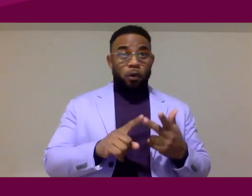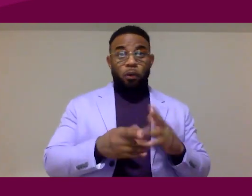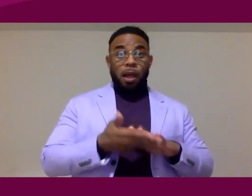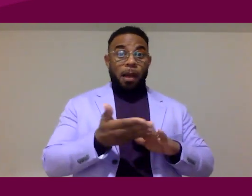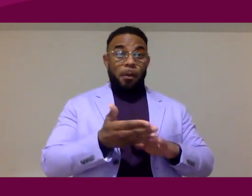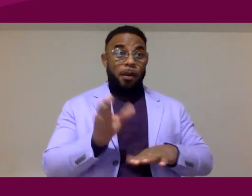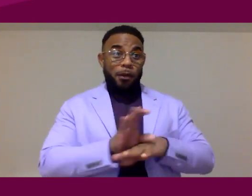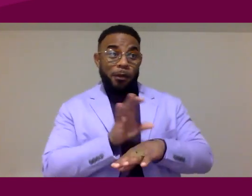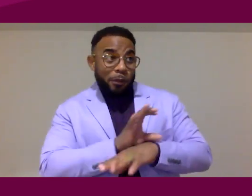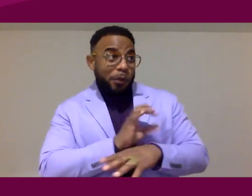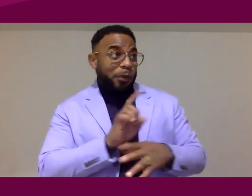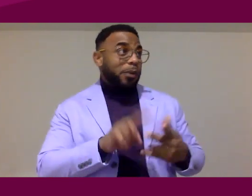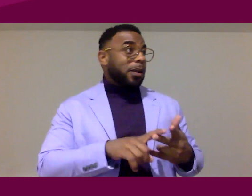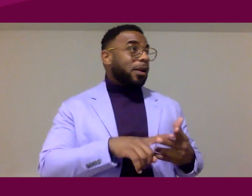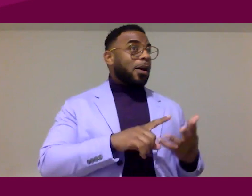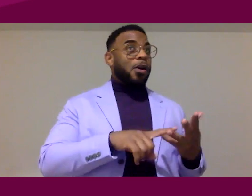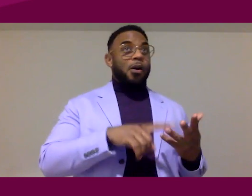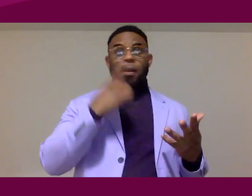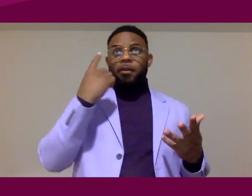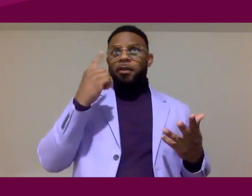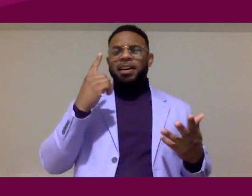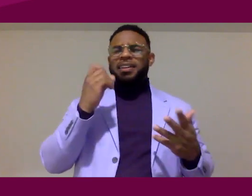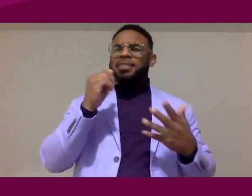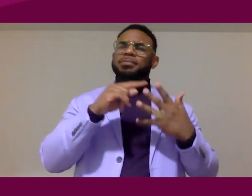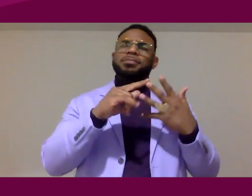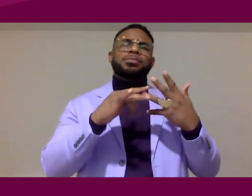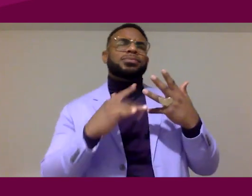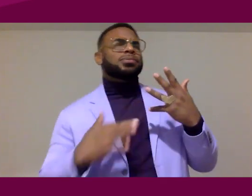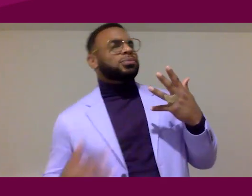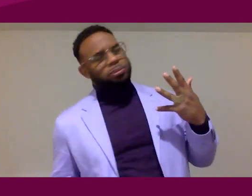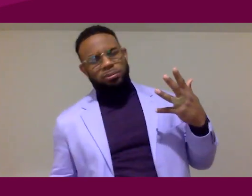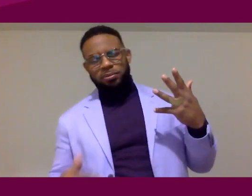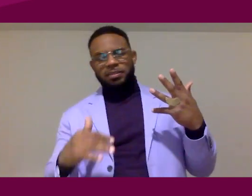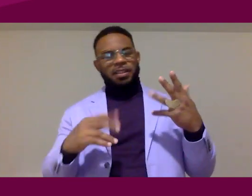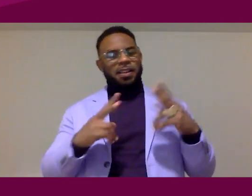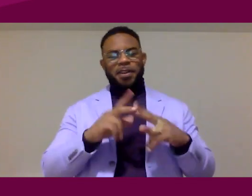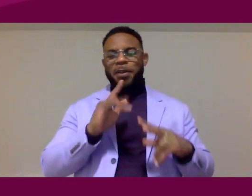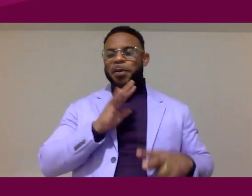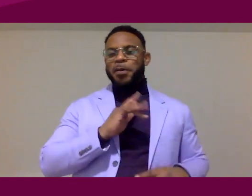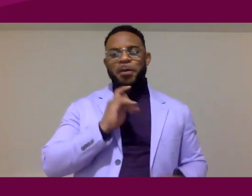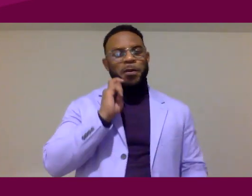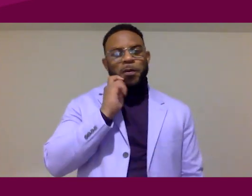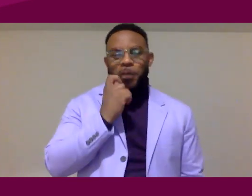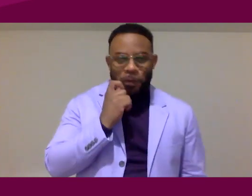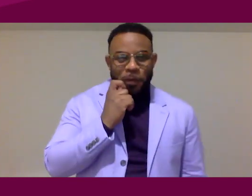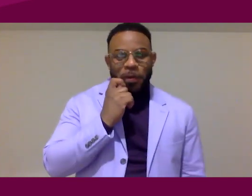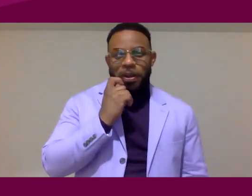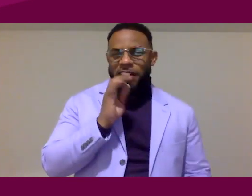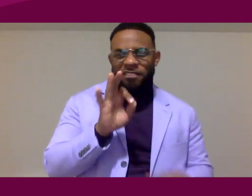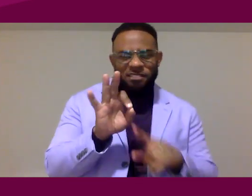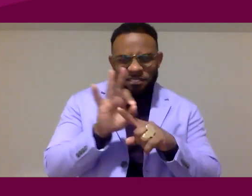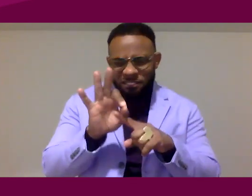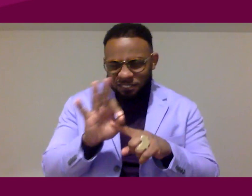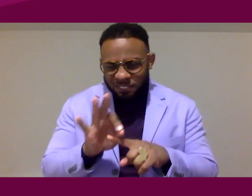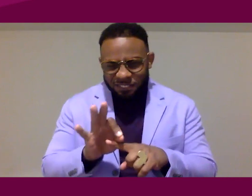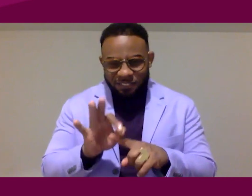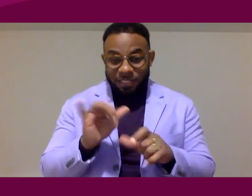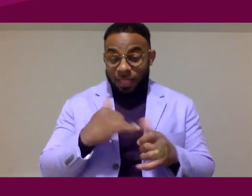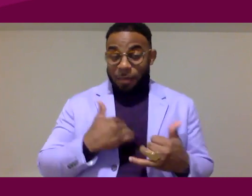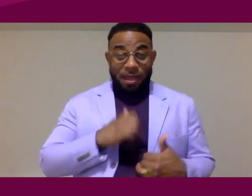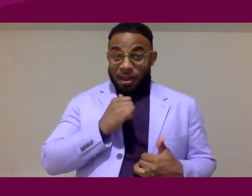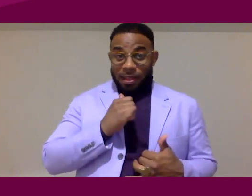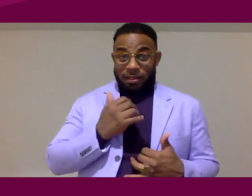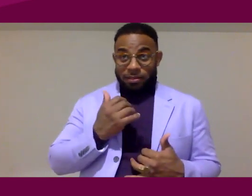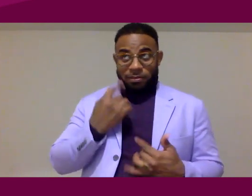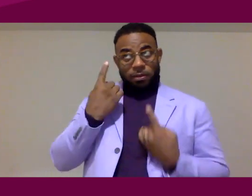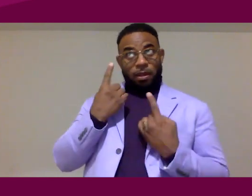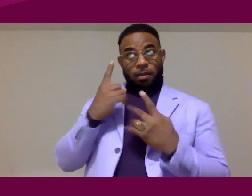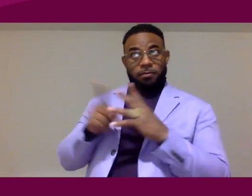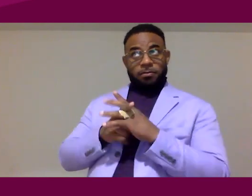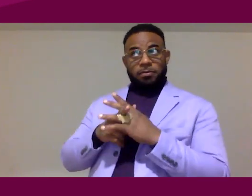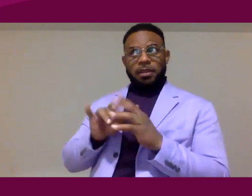their computer or for a ton of very cool functions that I might not have thought of that serve